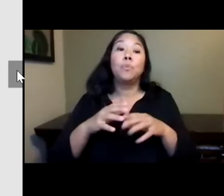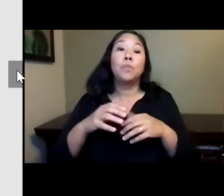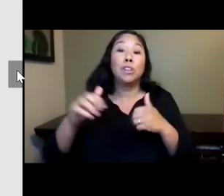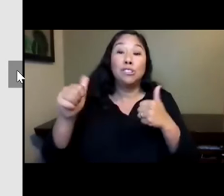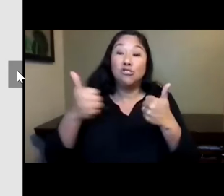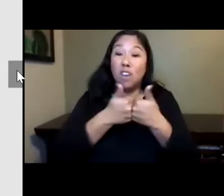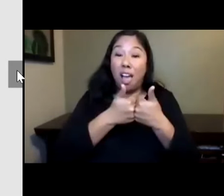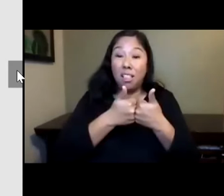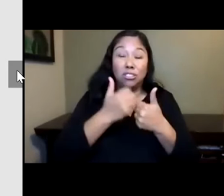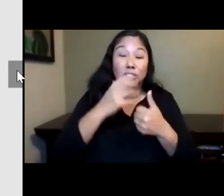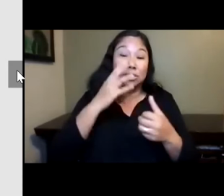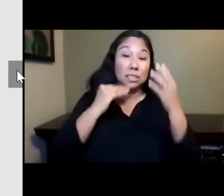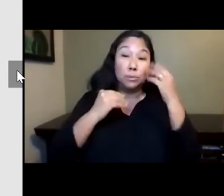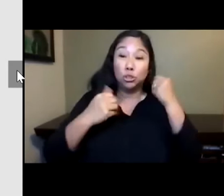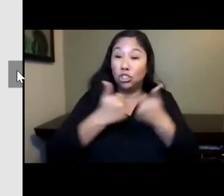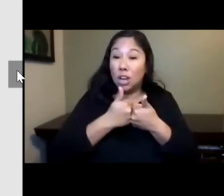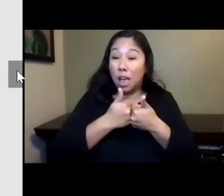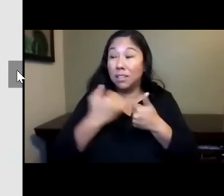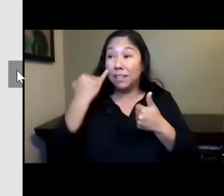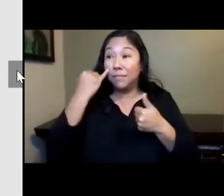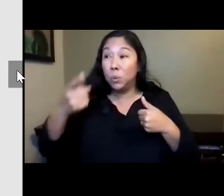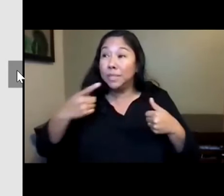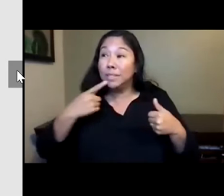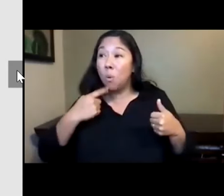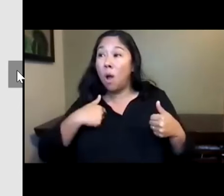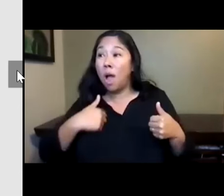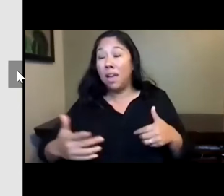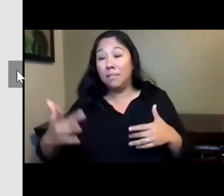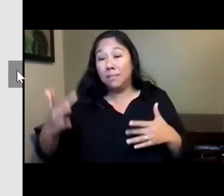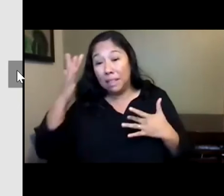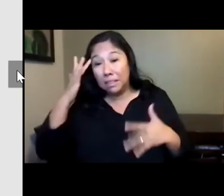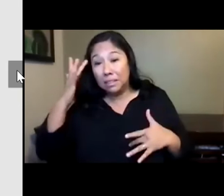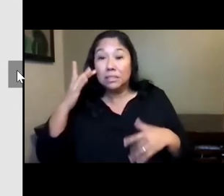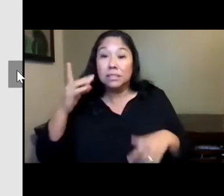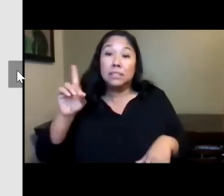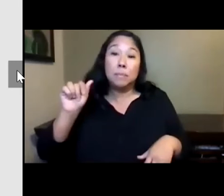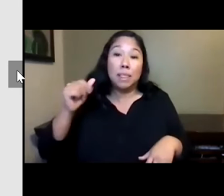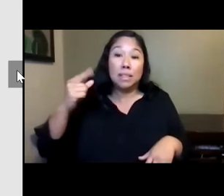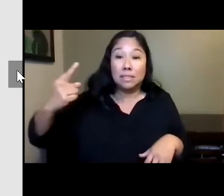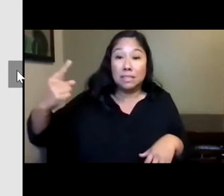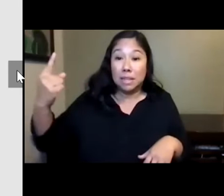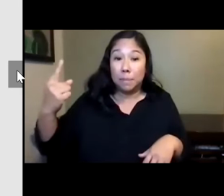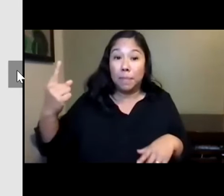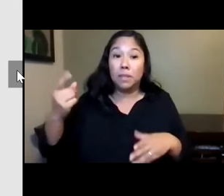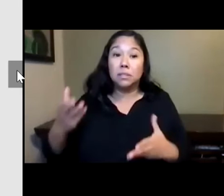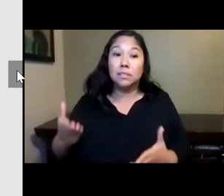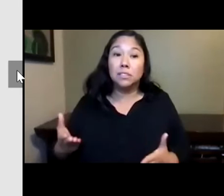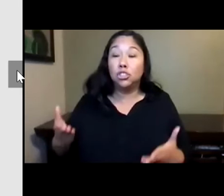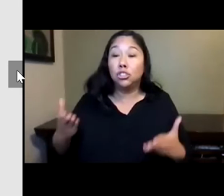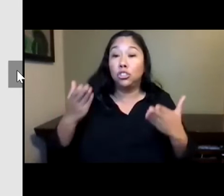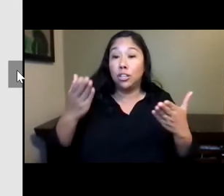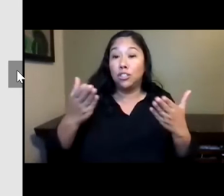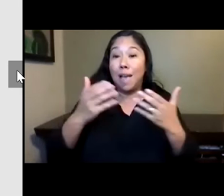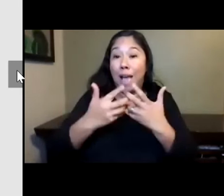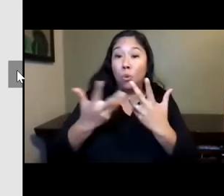If you said “I have an illness or disability,” the suggestion to overcome is “include a family